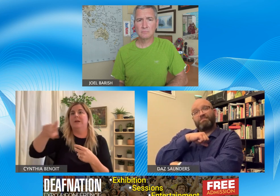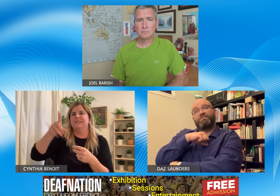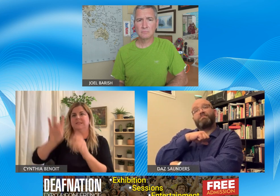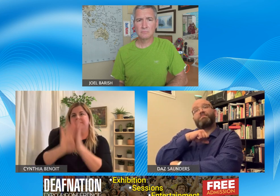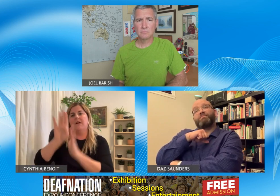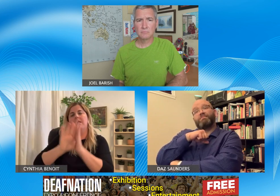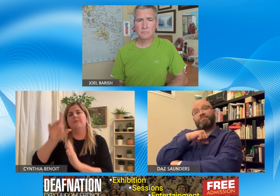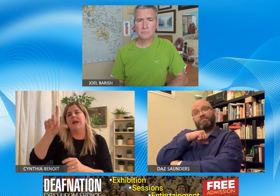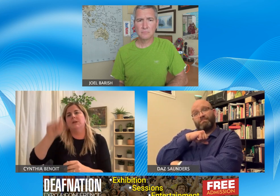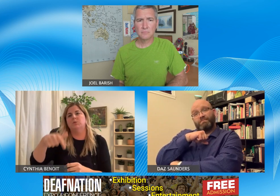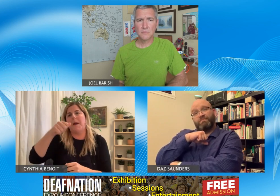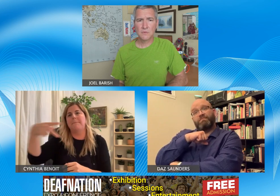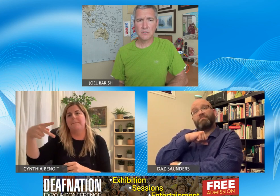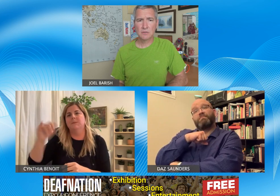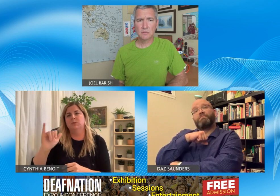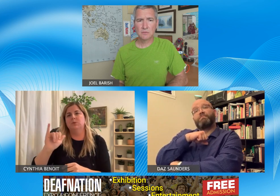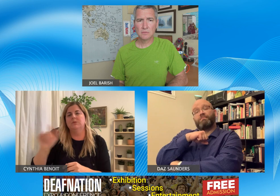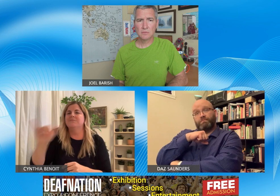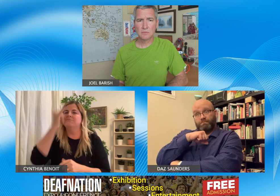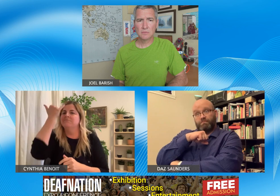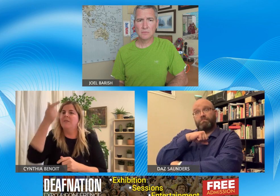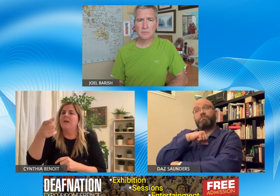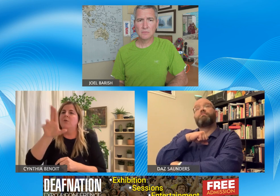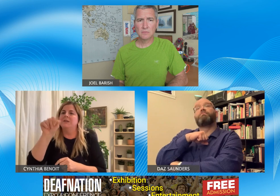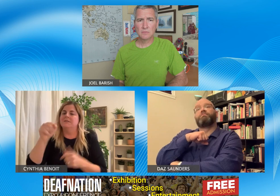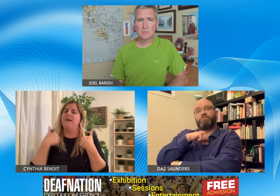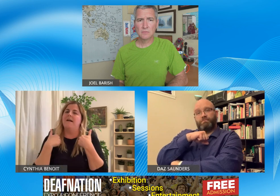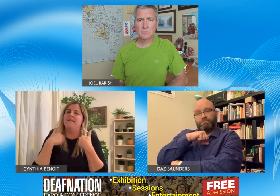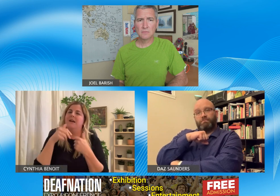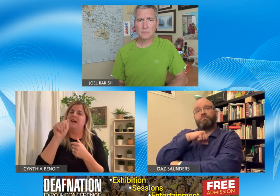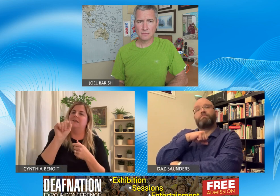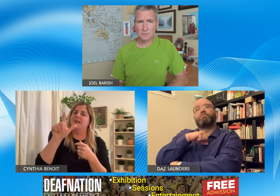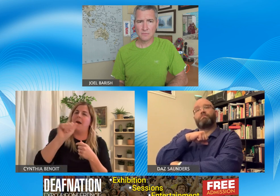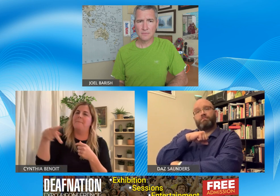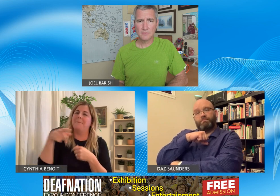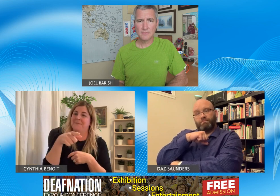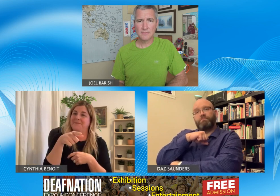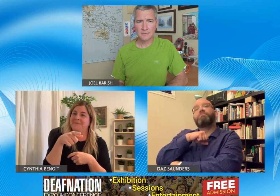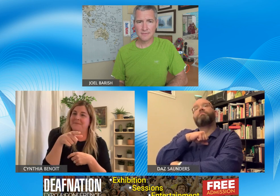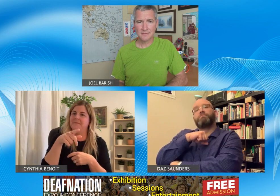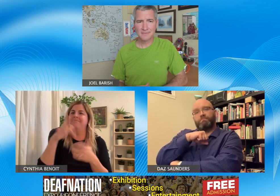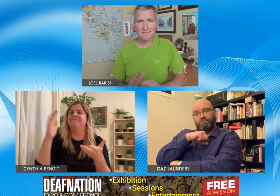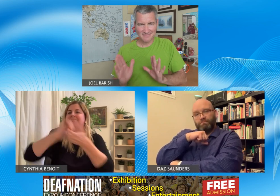Basically, it contributes to maintain LSQ’s purity. We are also developing an app, just like the one in the US.